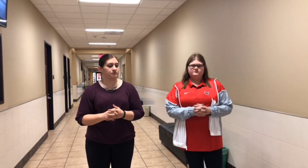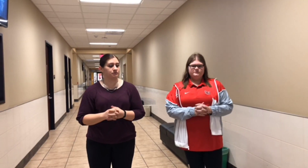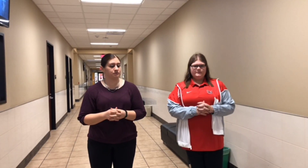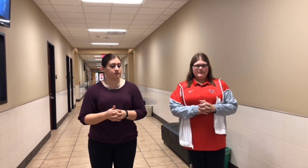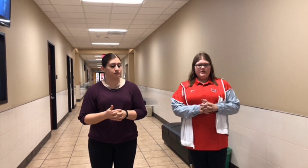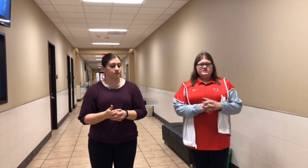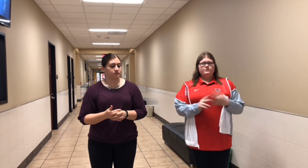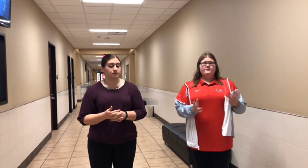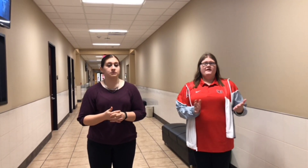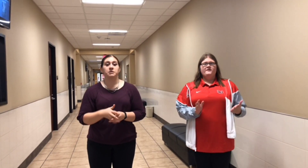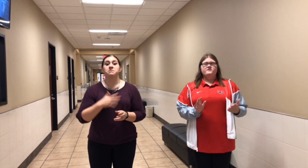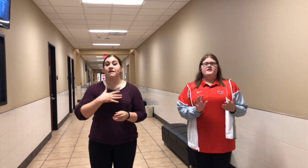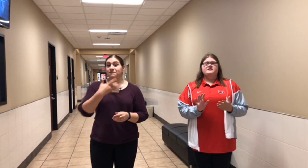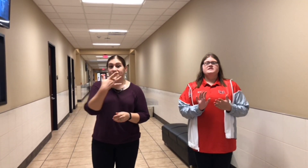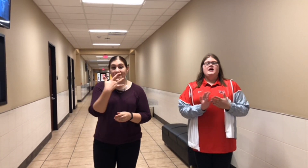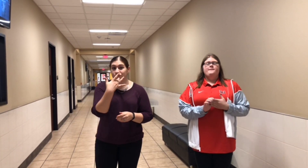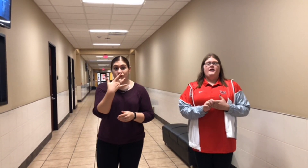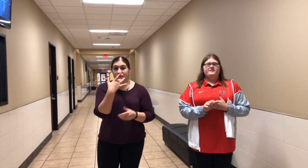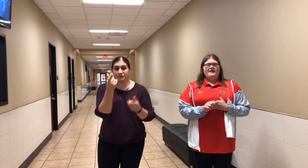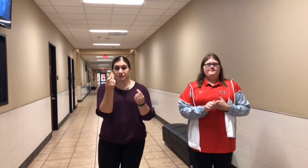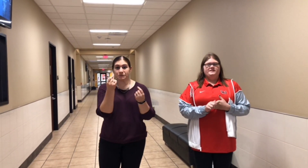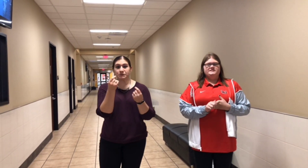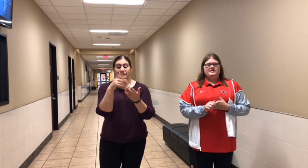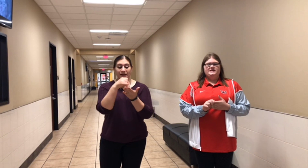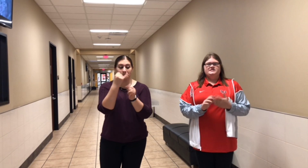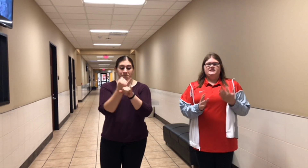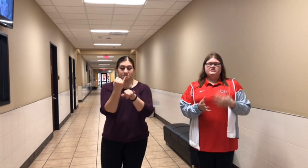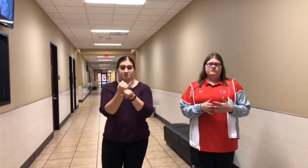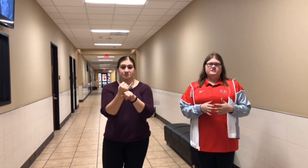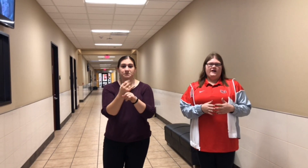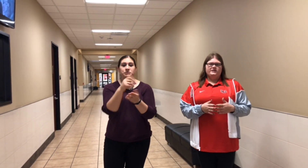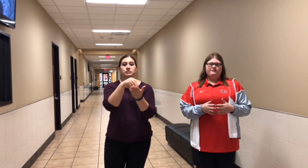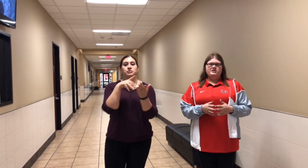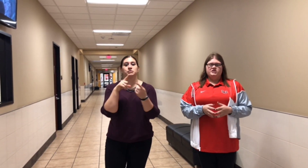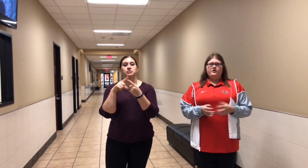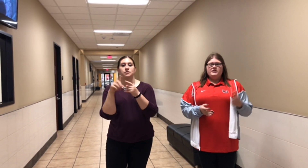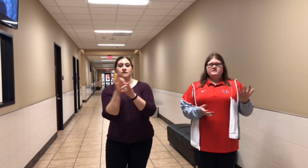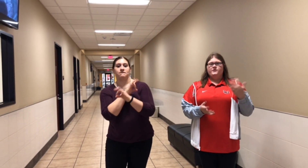So, one of my favorite things about the campus is the student-to- faculty ratio.